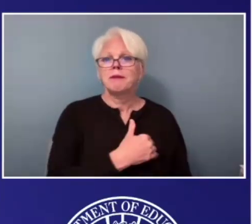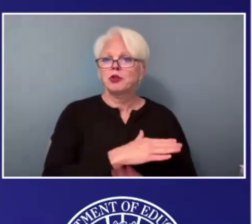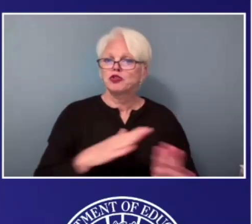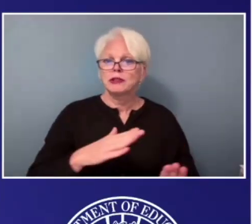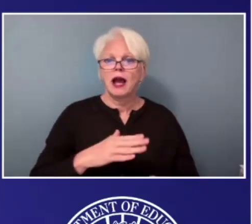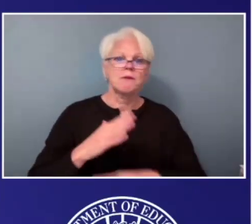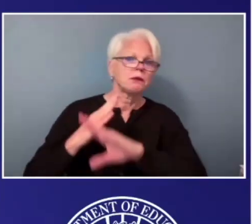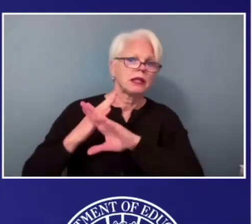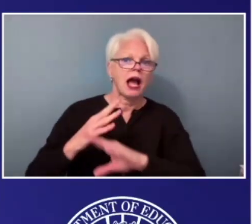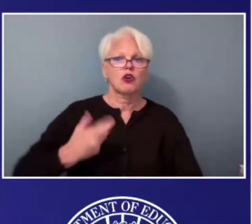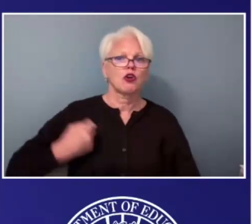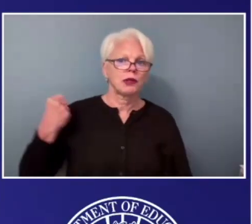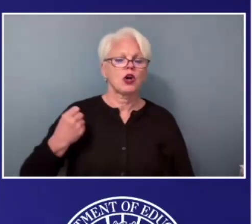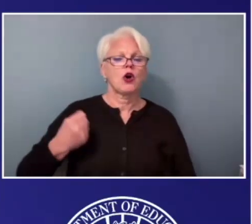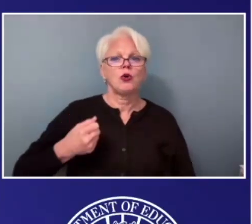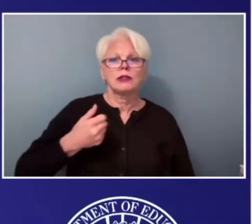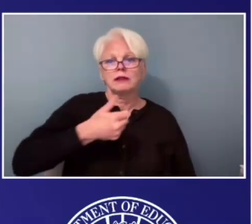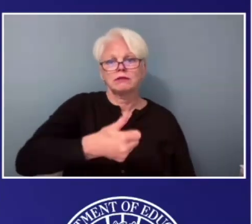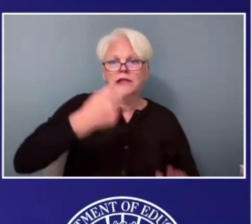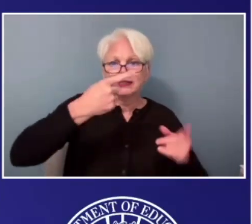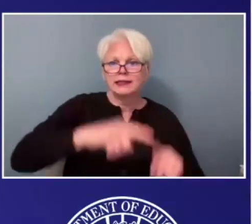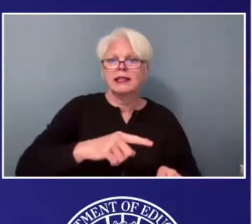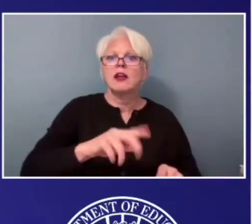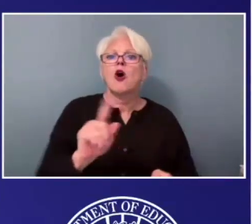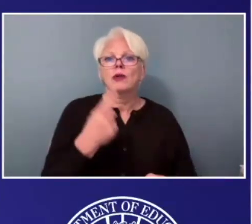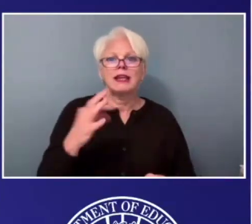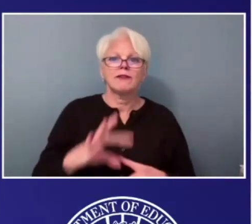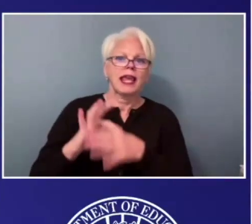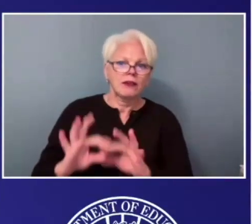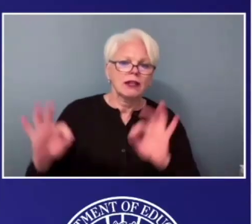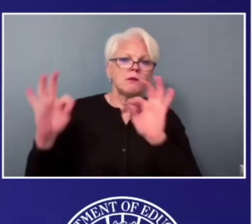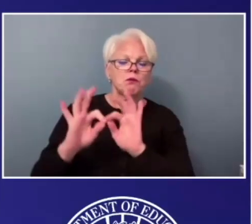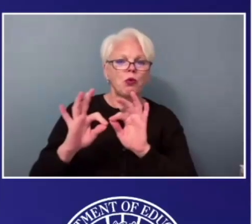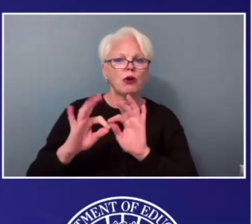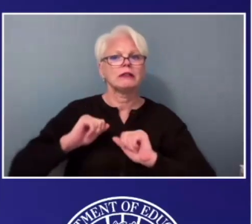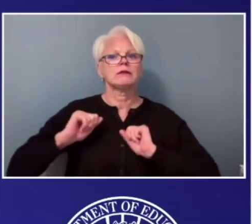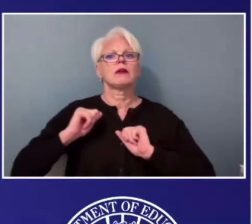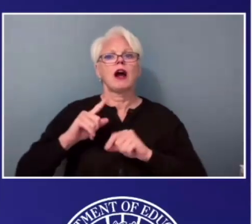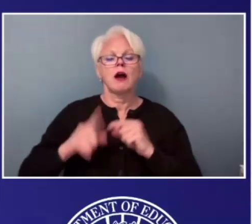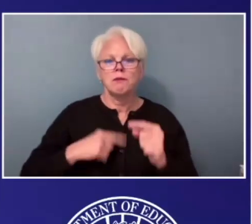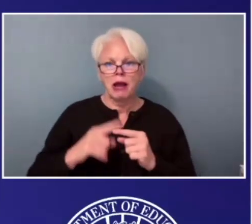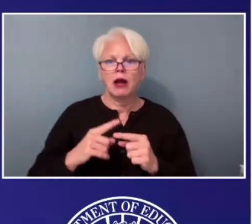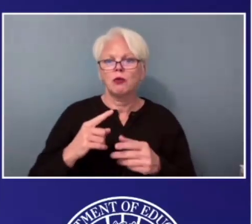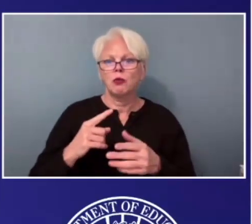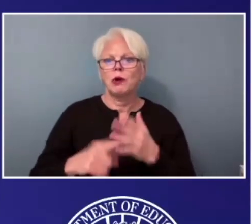consensus unless they have substantive reservations about what is proposed. Abstaining will be equivalent to not